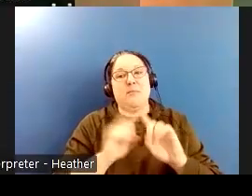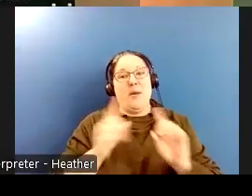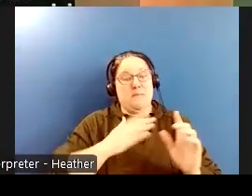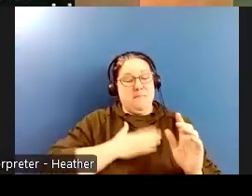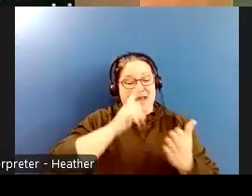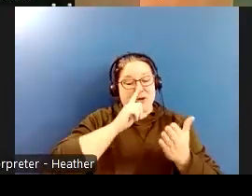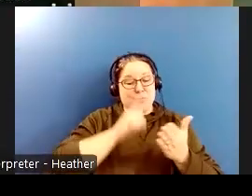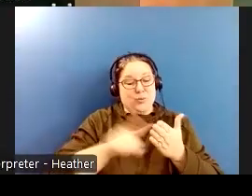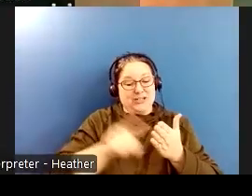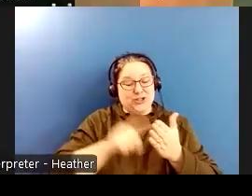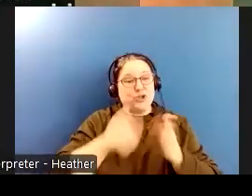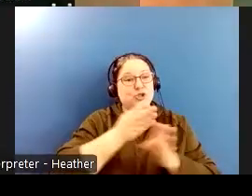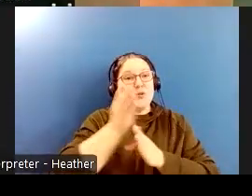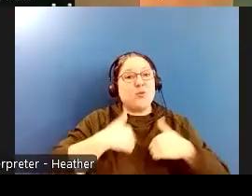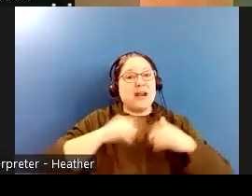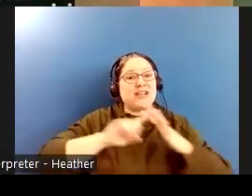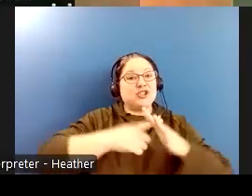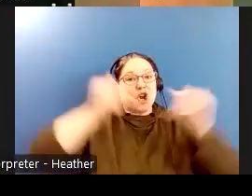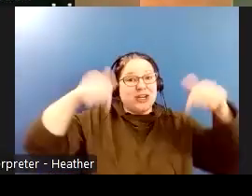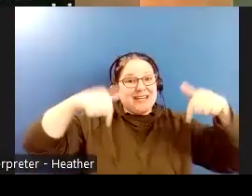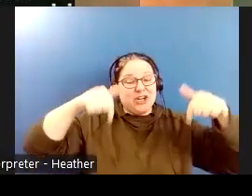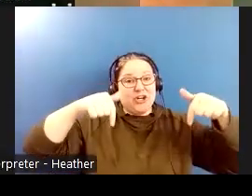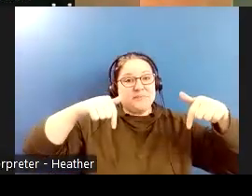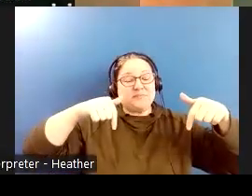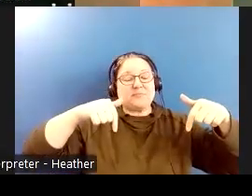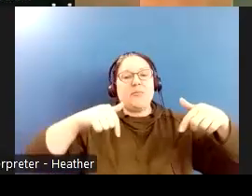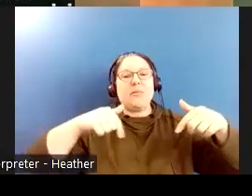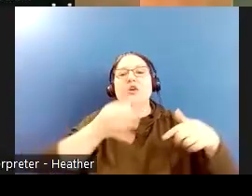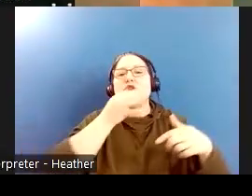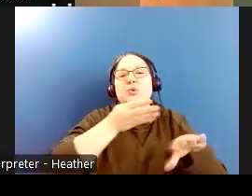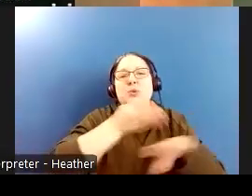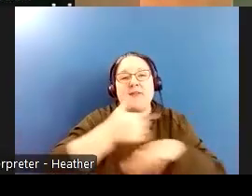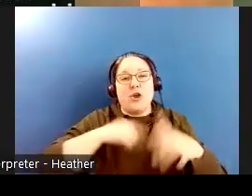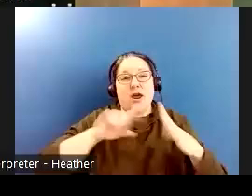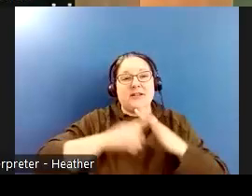when I started here, shortly after I started, I one of my colleagues in thoracic oncology,